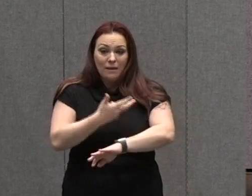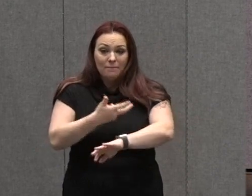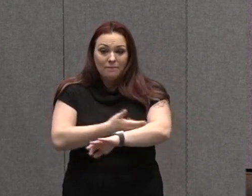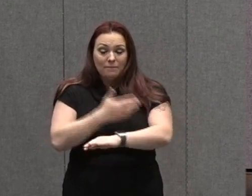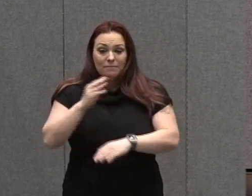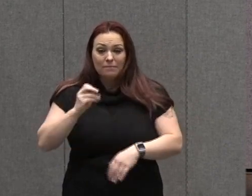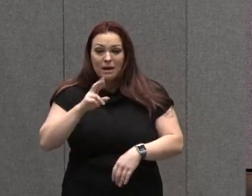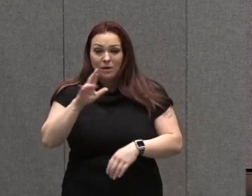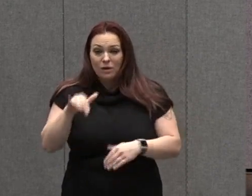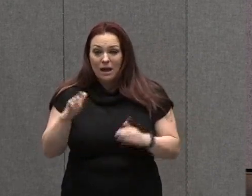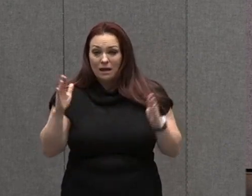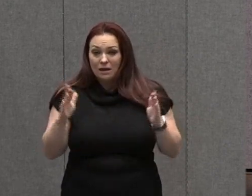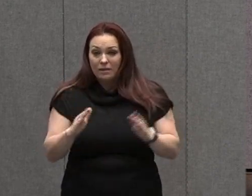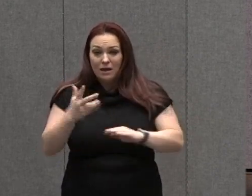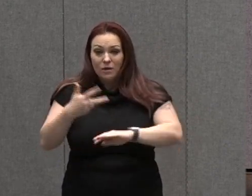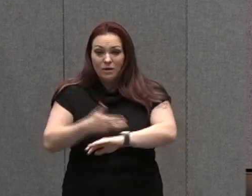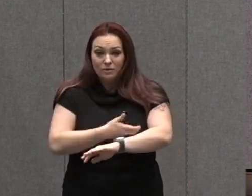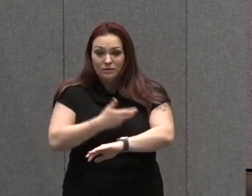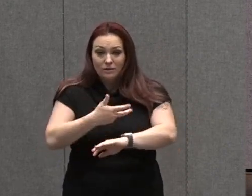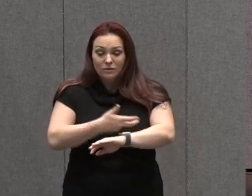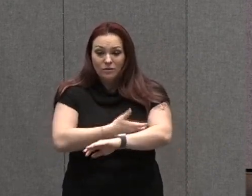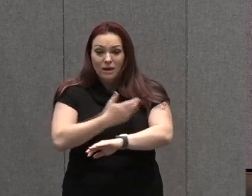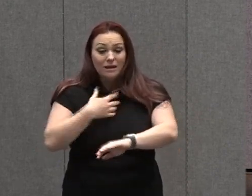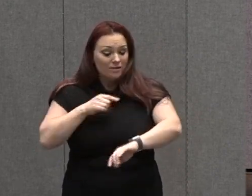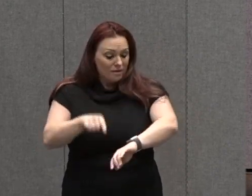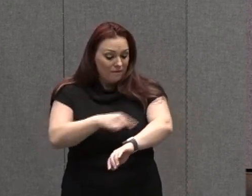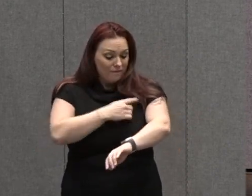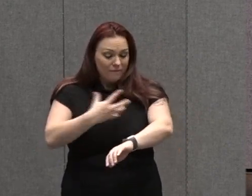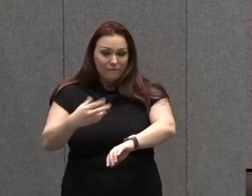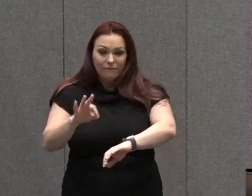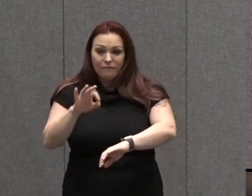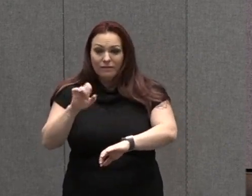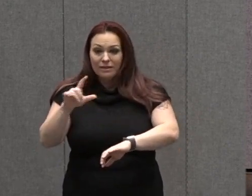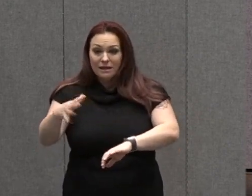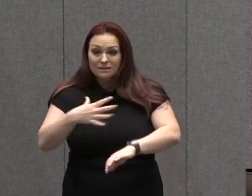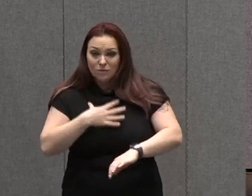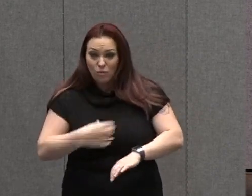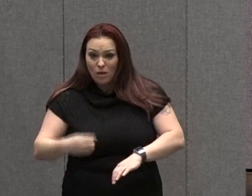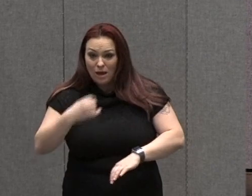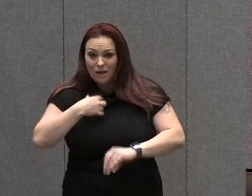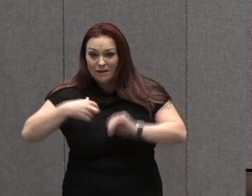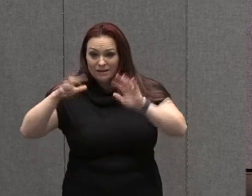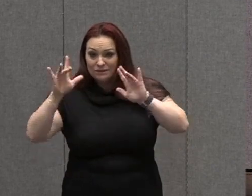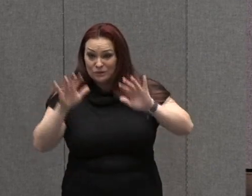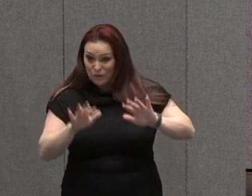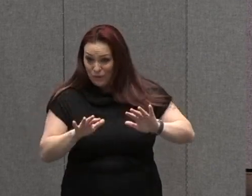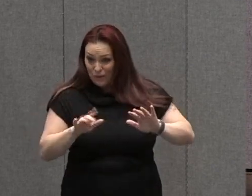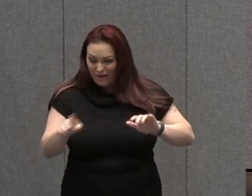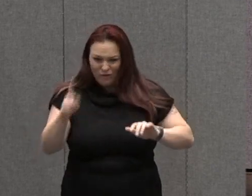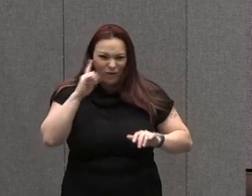Mary had a little lamb Who's fleece was white as snow. Yes! - Have you heard this song? I'm sure they have, yes.